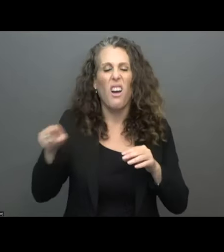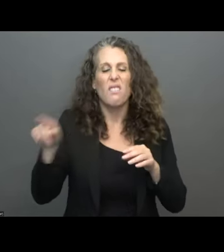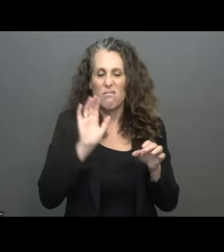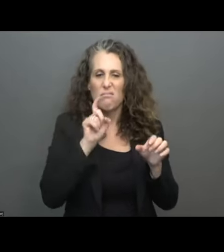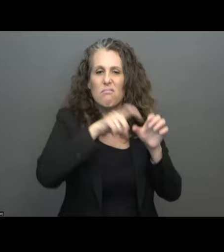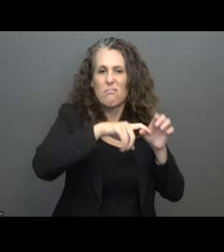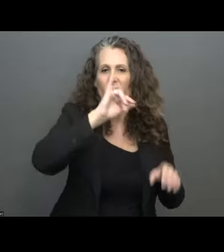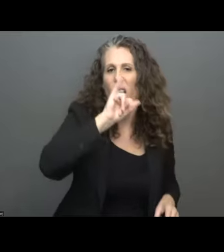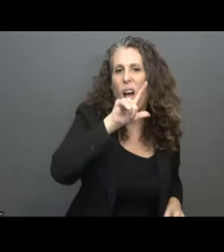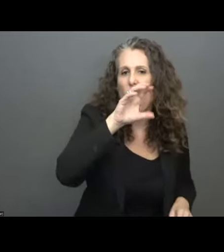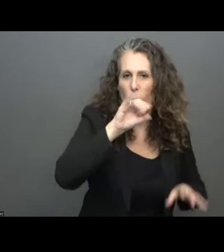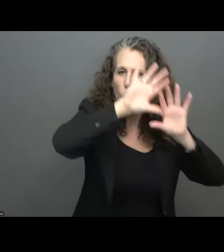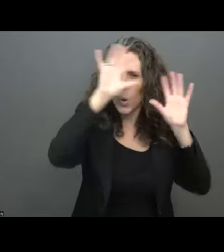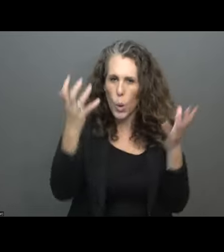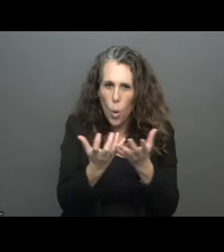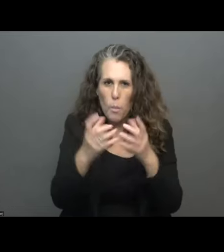disability network. 14:01:52 That's great to see.